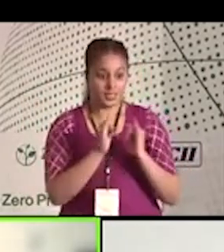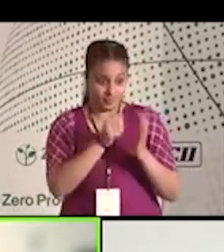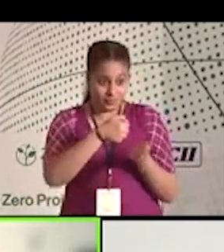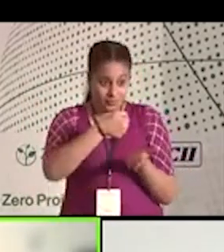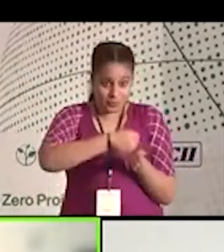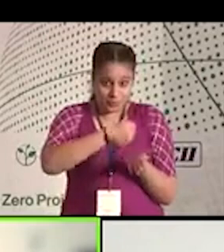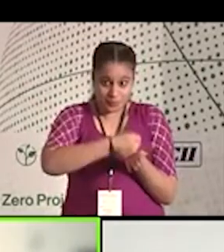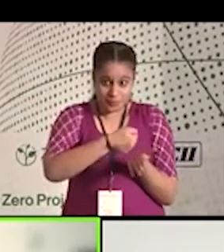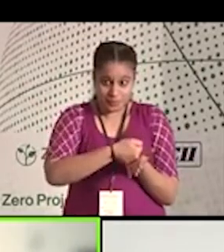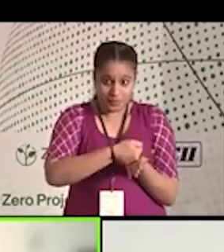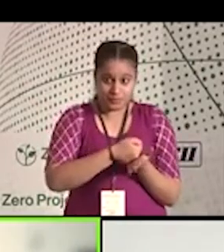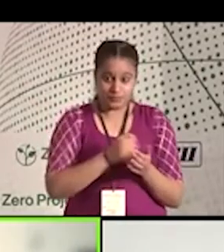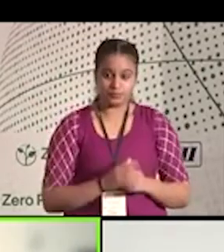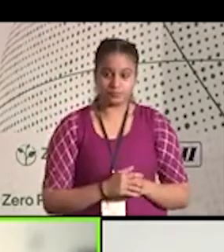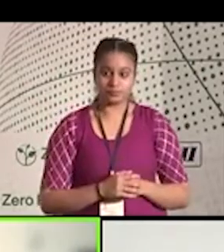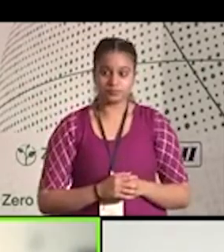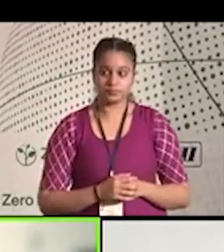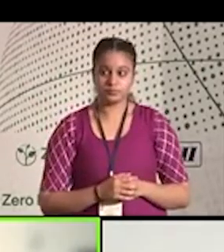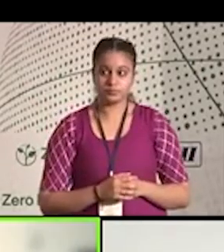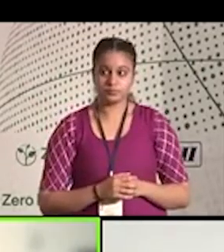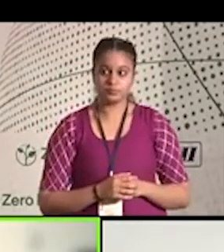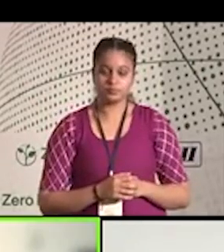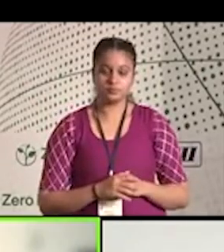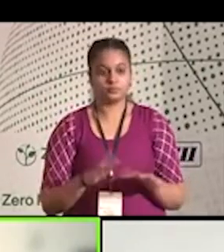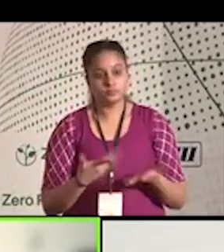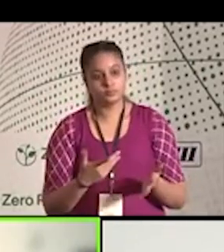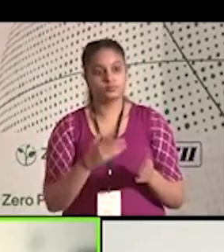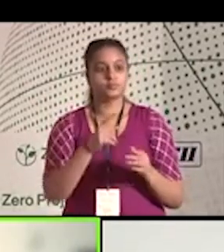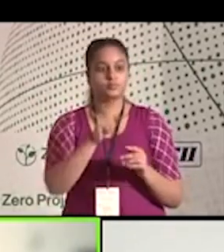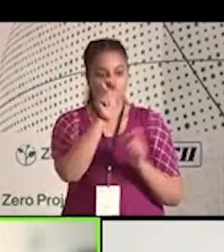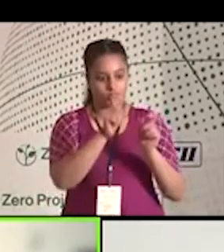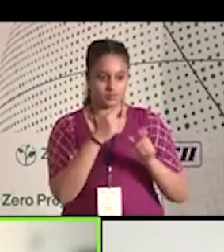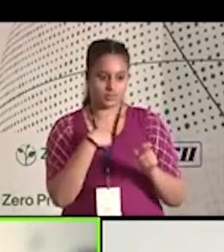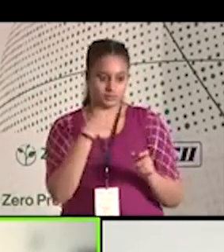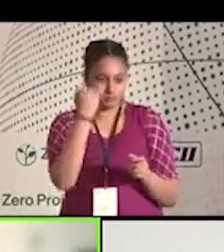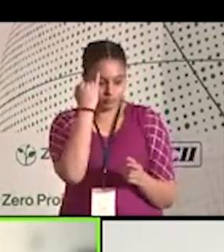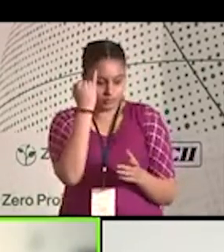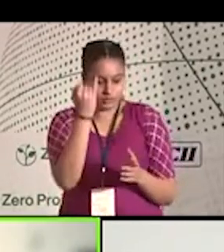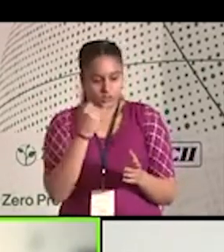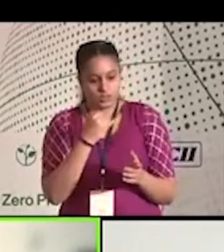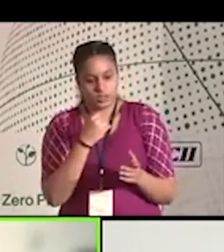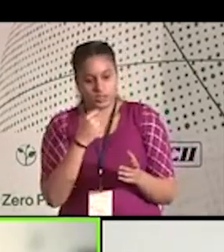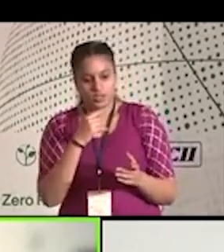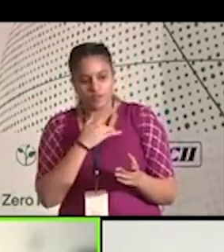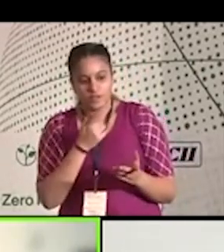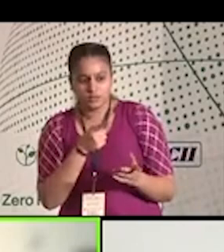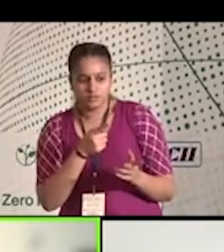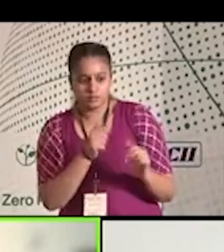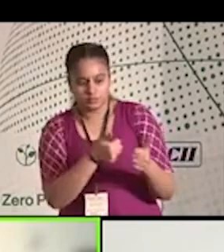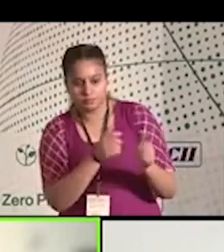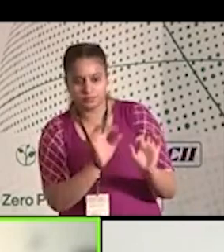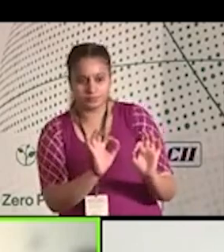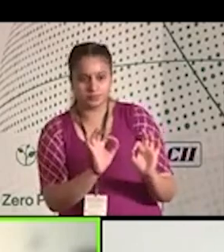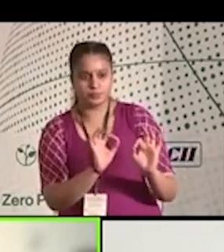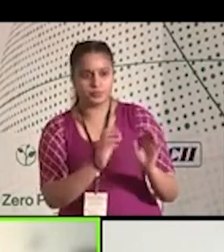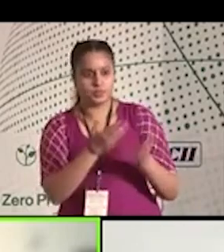the panel can give us a decision on that very date. Our panel gives us a decision on a day later, or